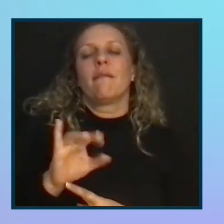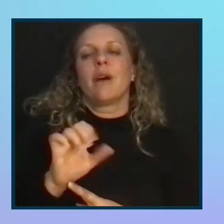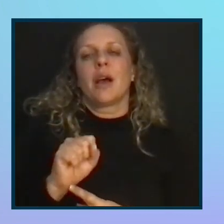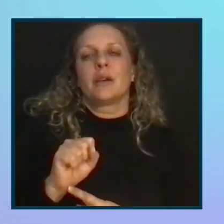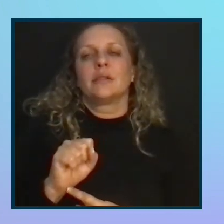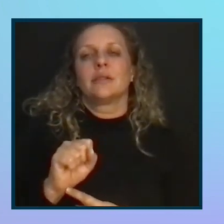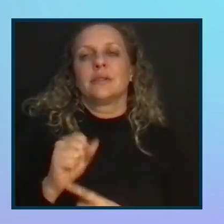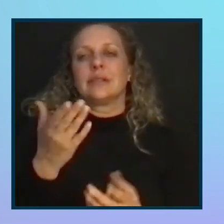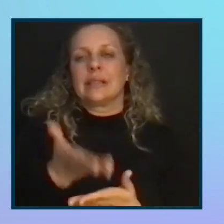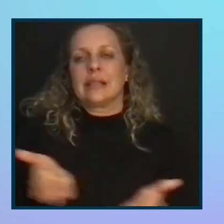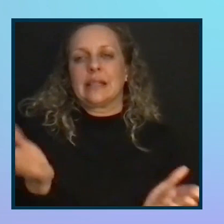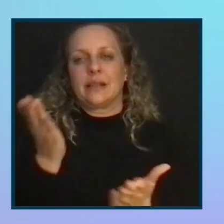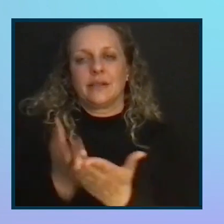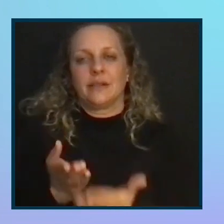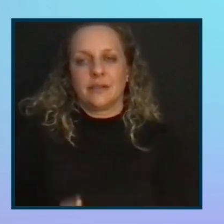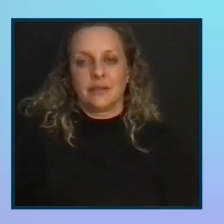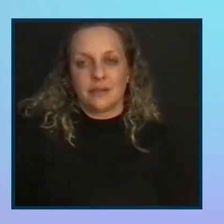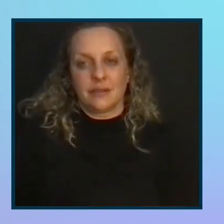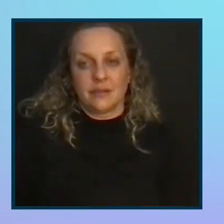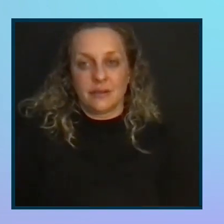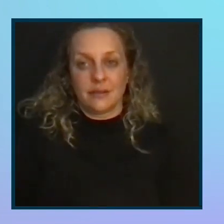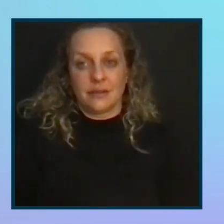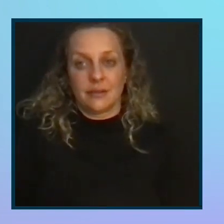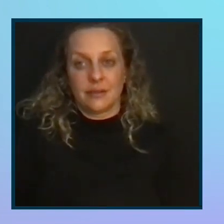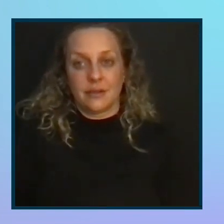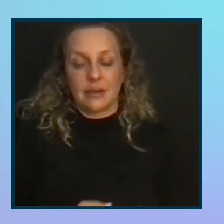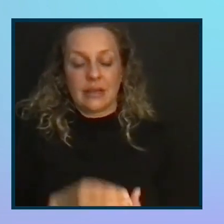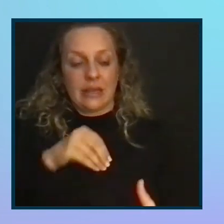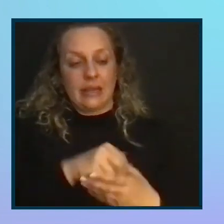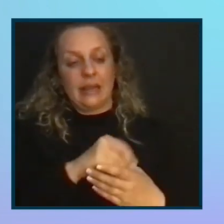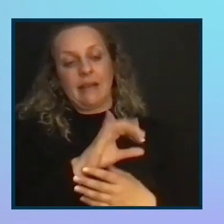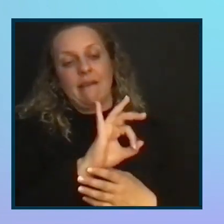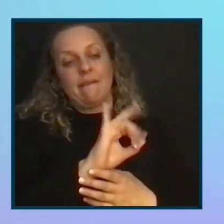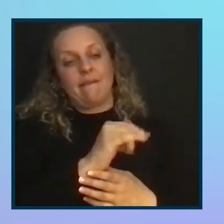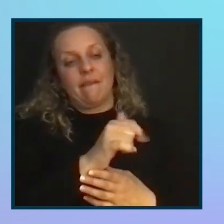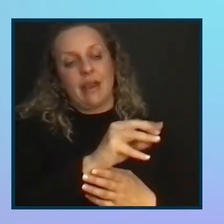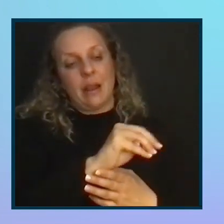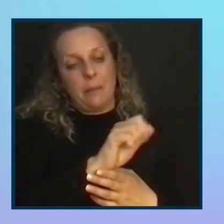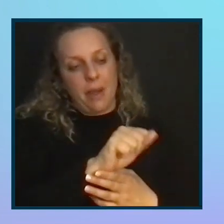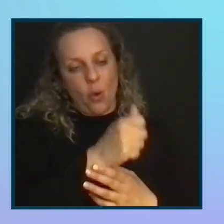For example, do you document these things right in Figma or another design tool that you use